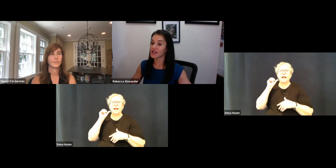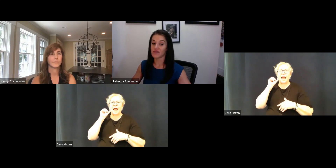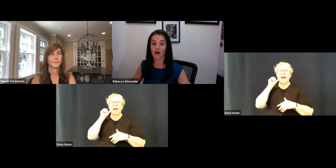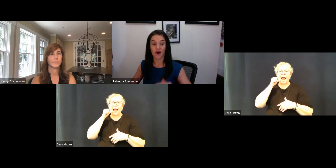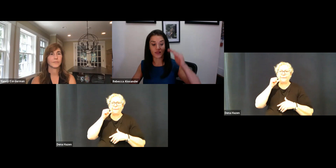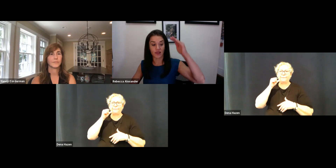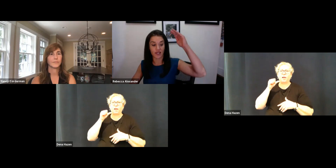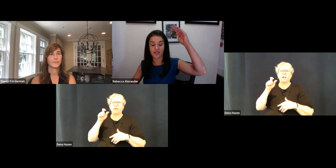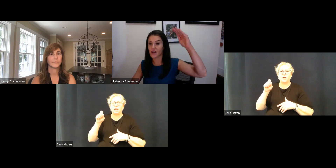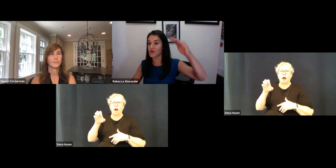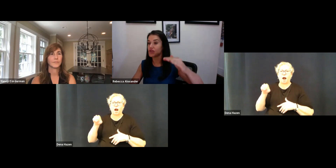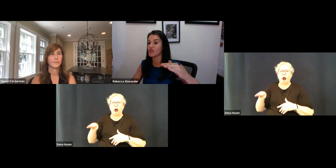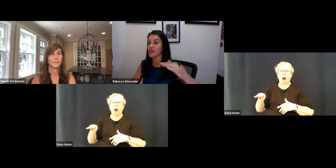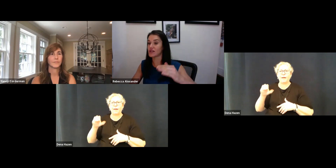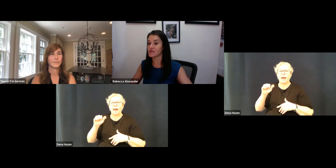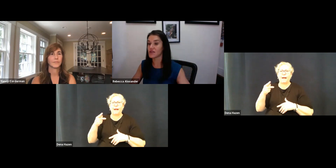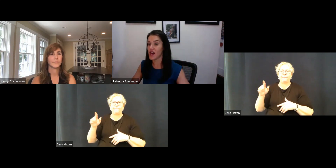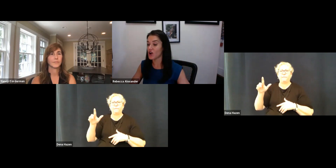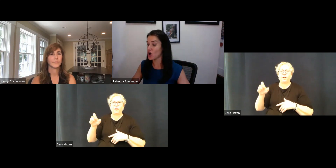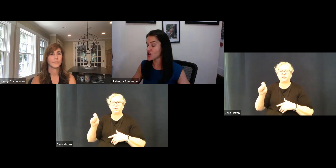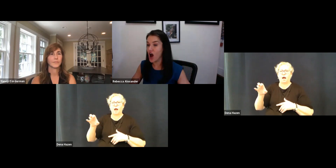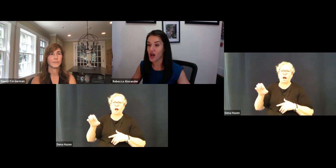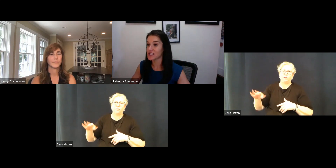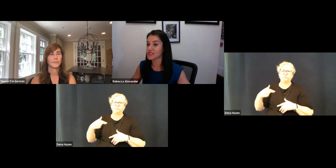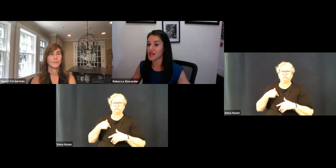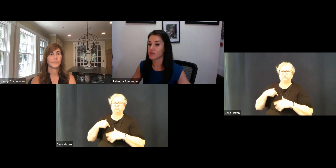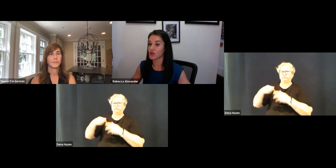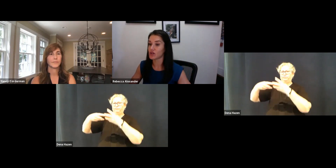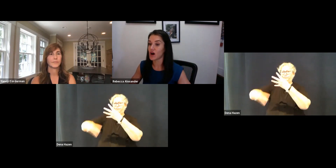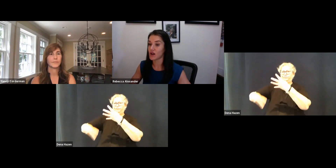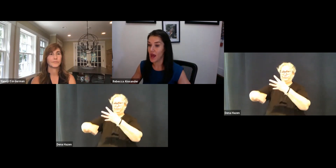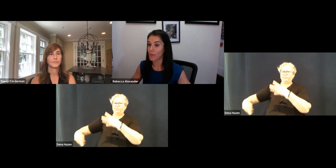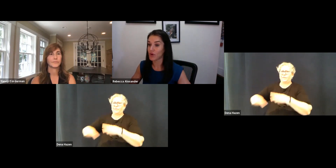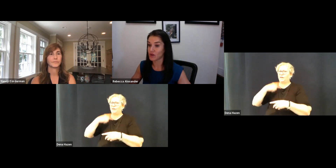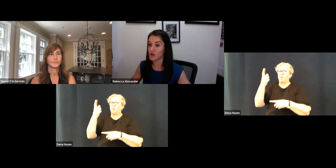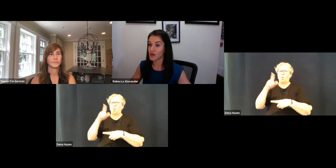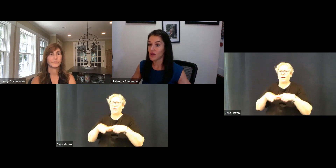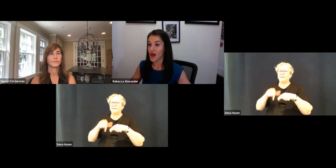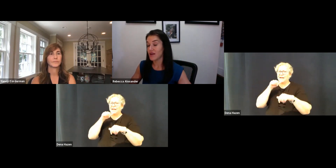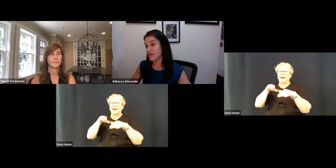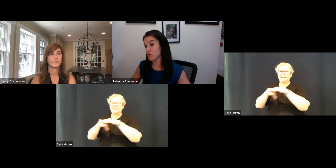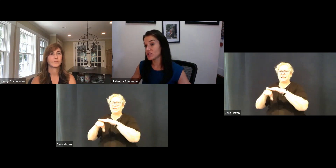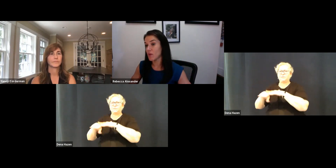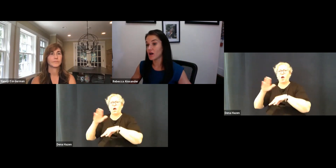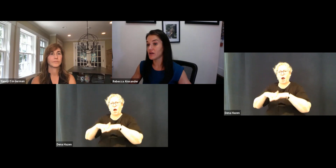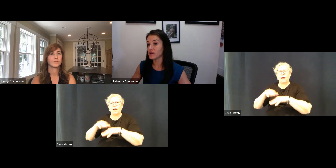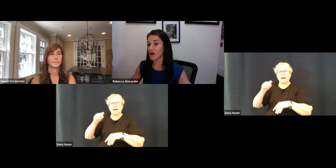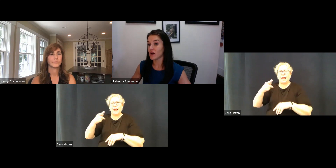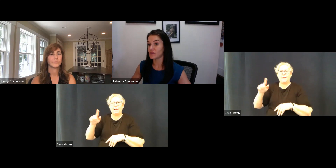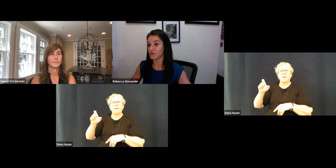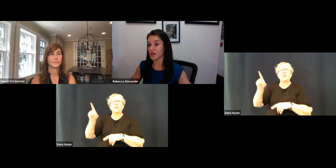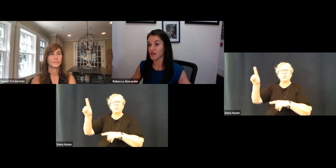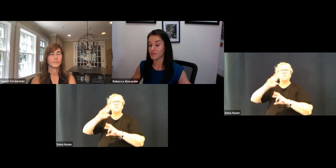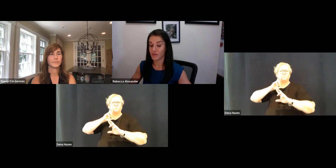give them a list of the things that are not accessible on Apple. And they respond to me.